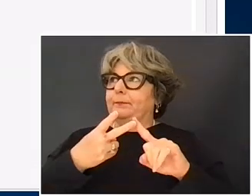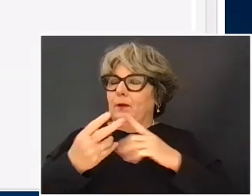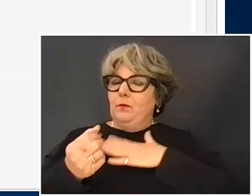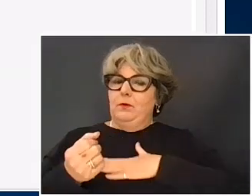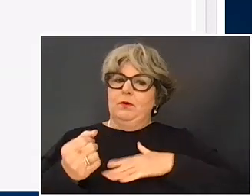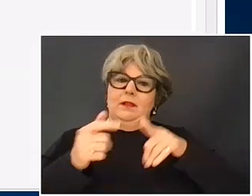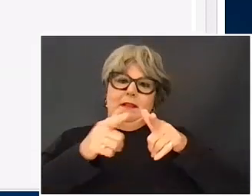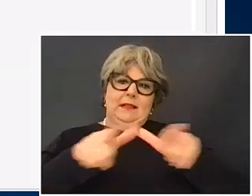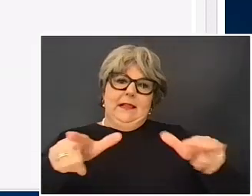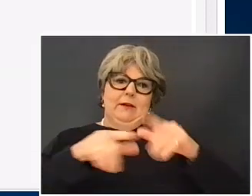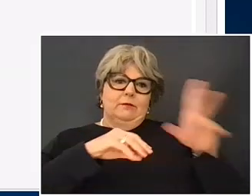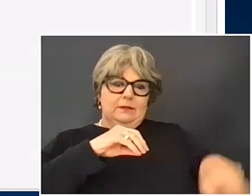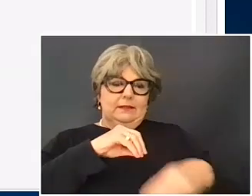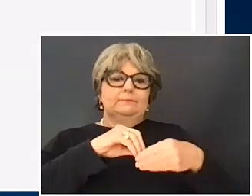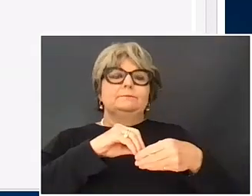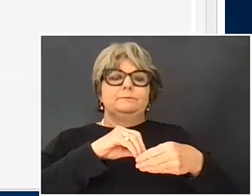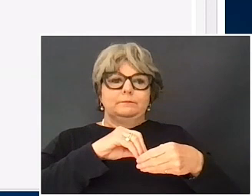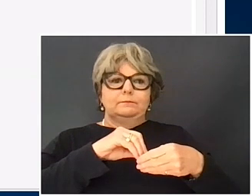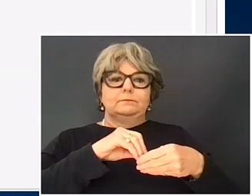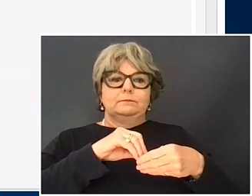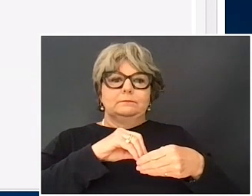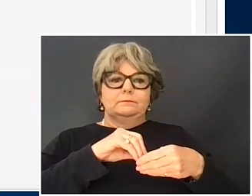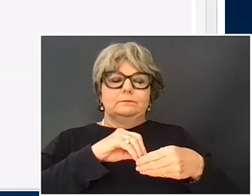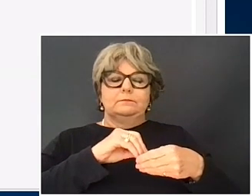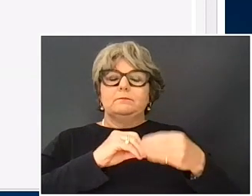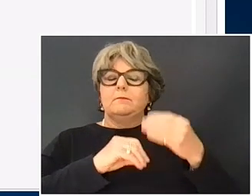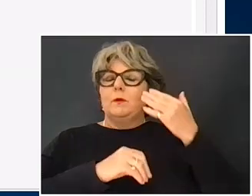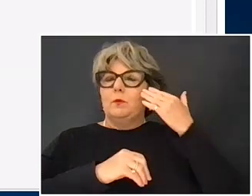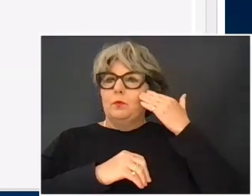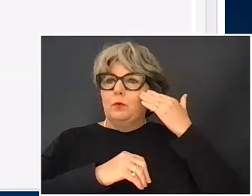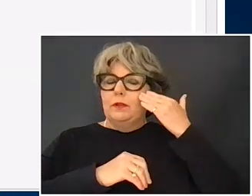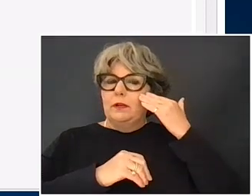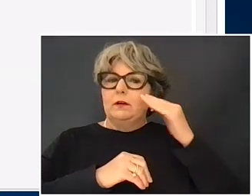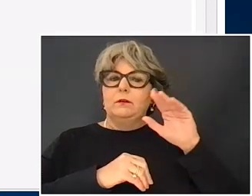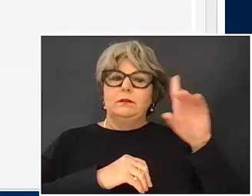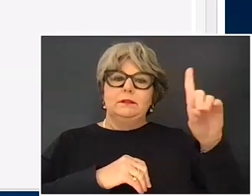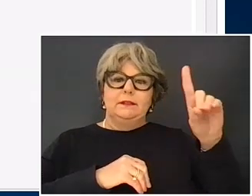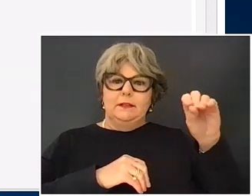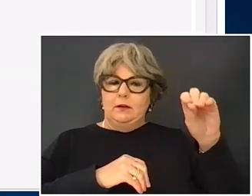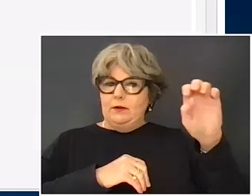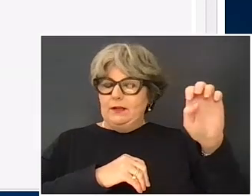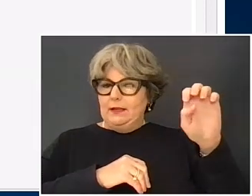added. We note, though, that the Department recently had to offer to